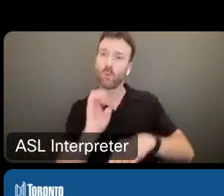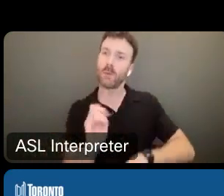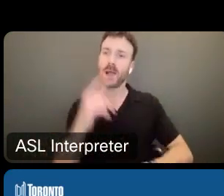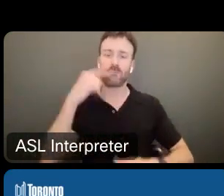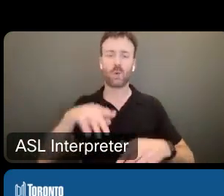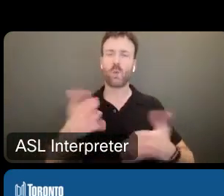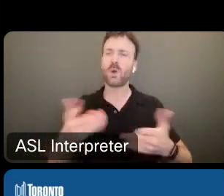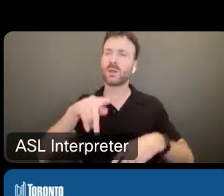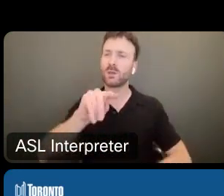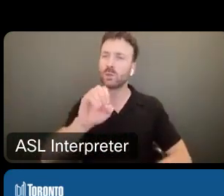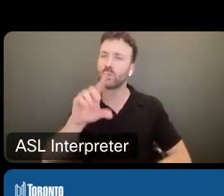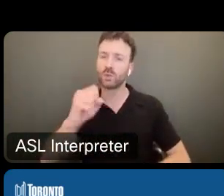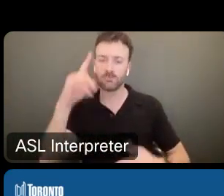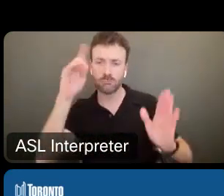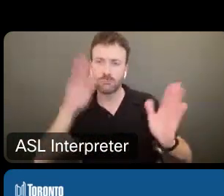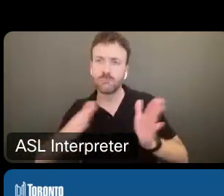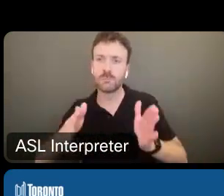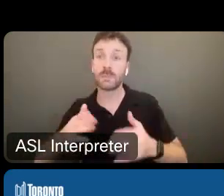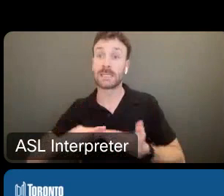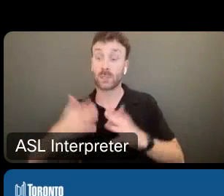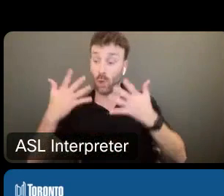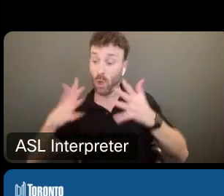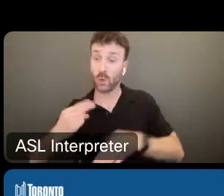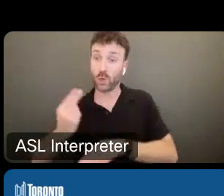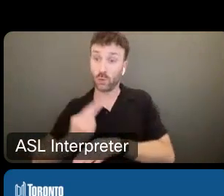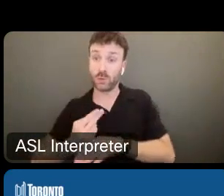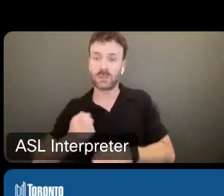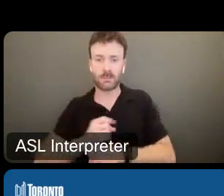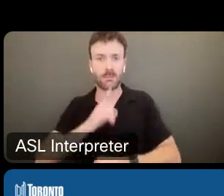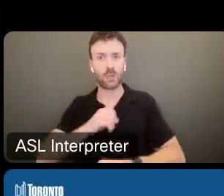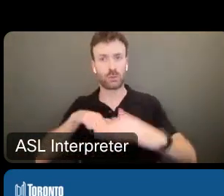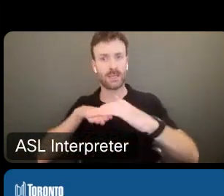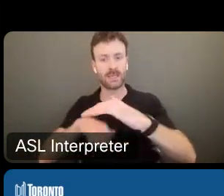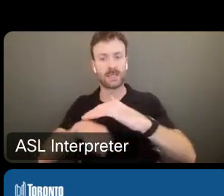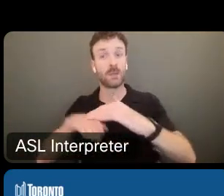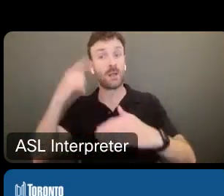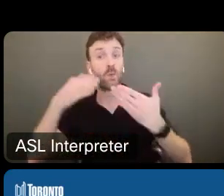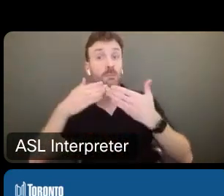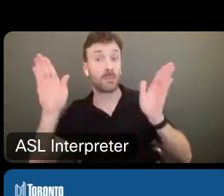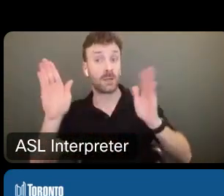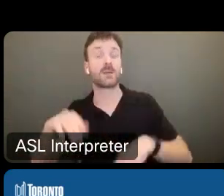city currently uses to ensure accessibility in the public realm, surrounding private development,